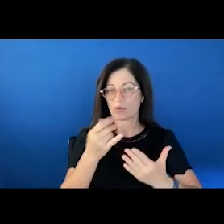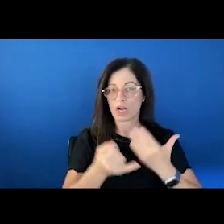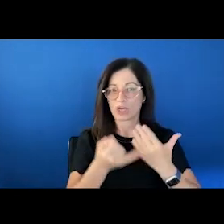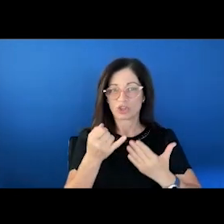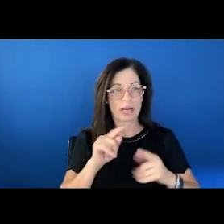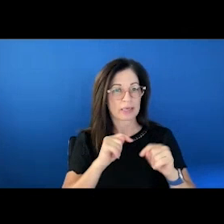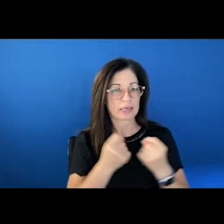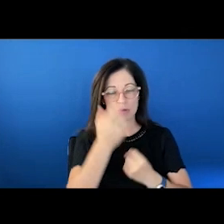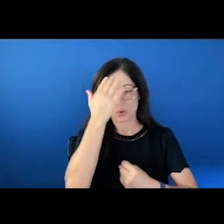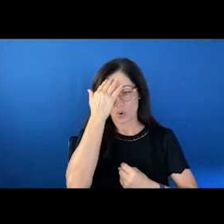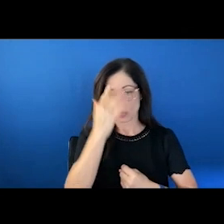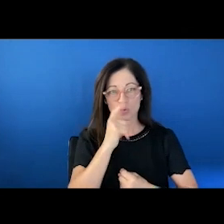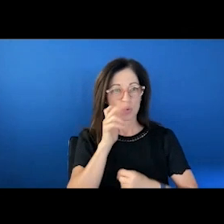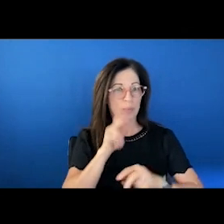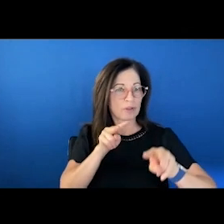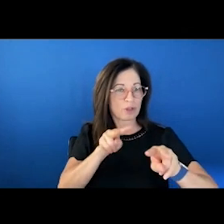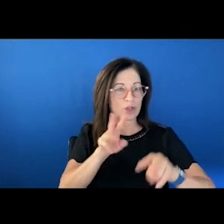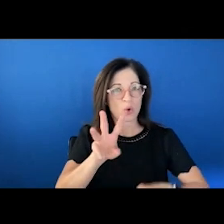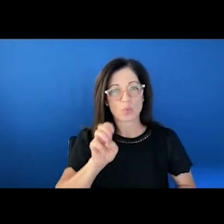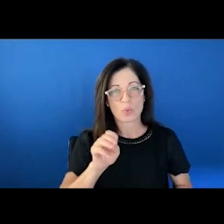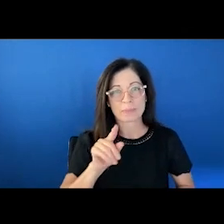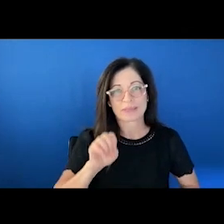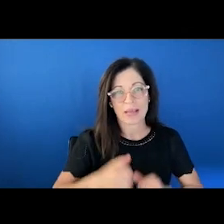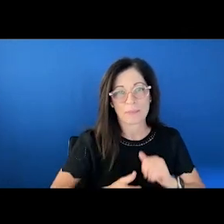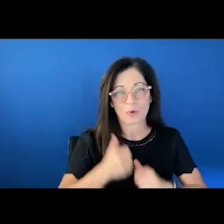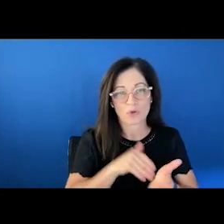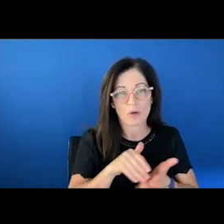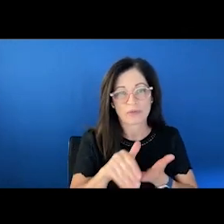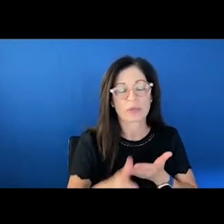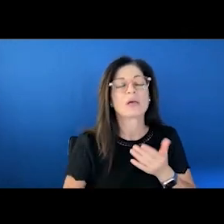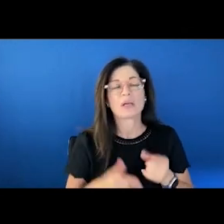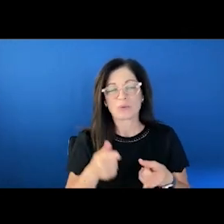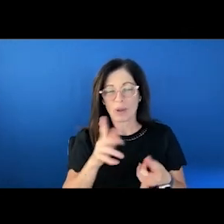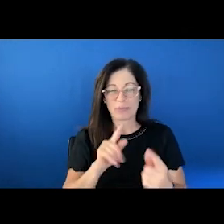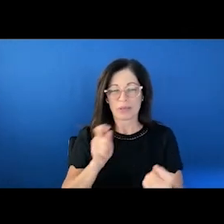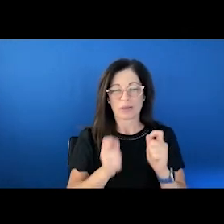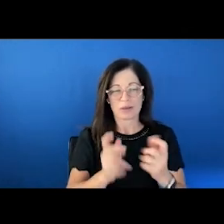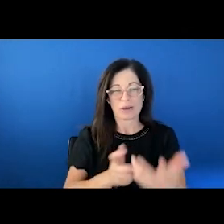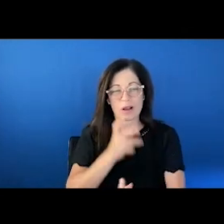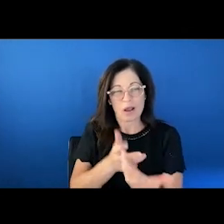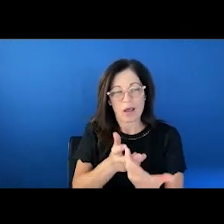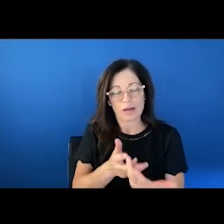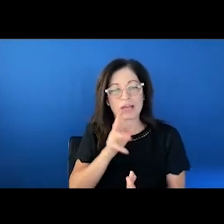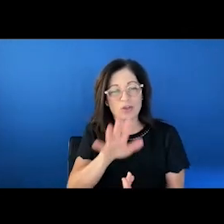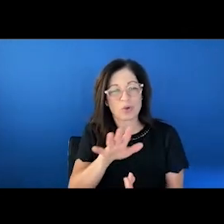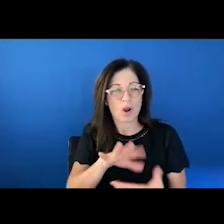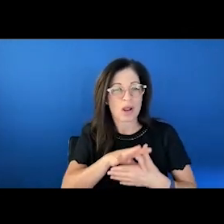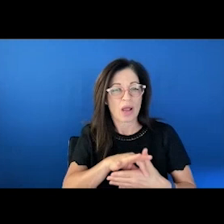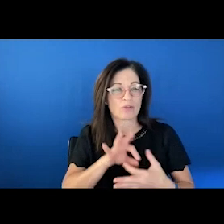website’s audience. Most likely, you’ll need to cater content around multiple audiences. Remember,